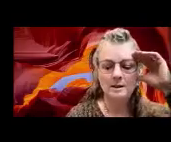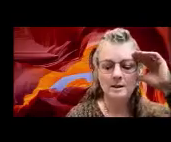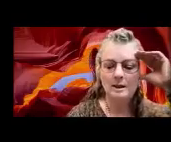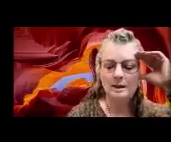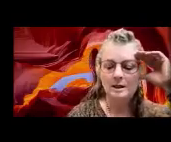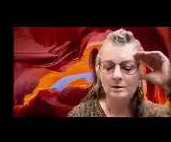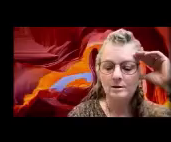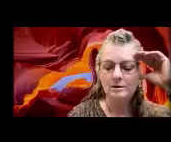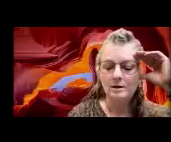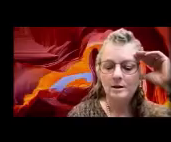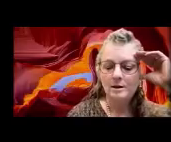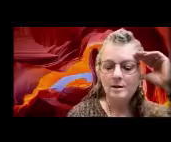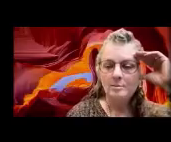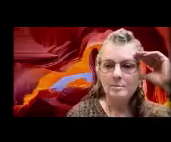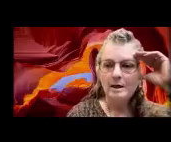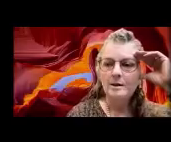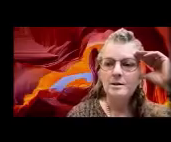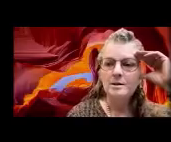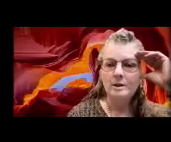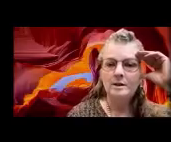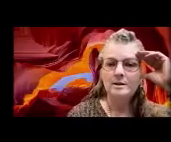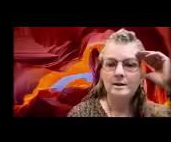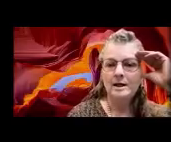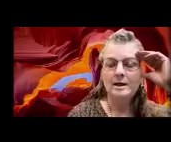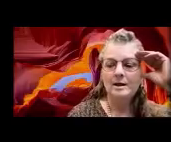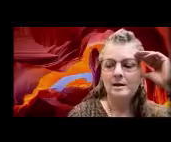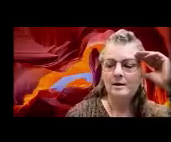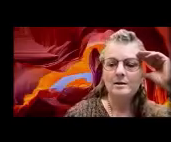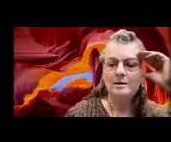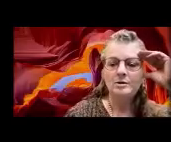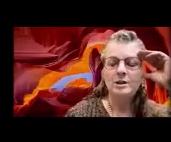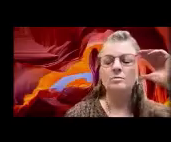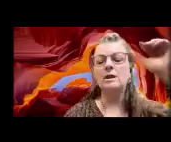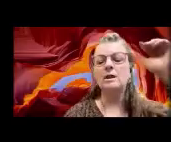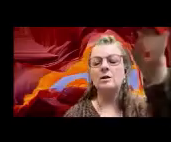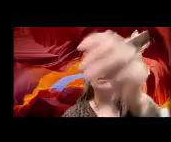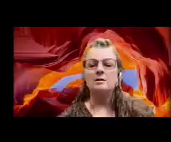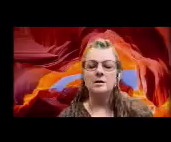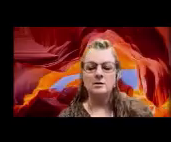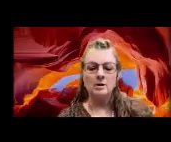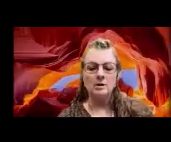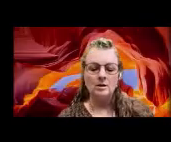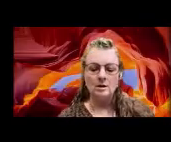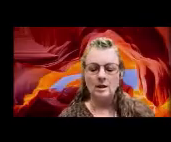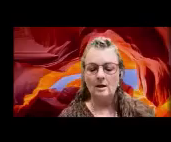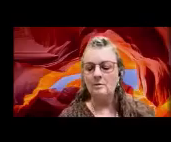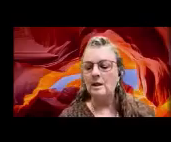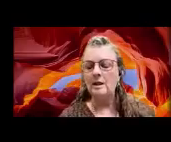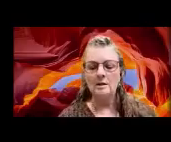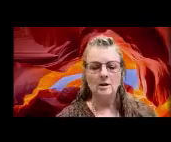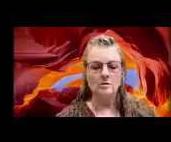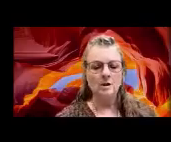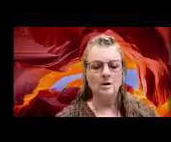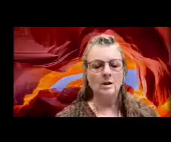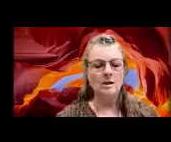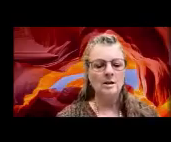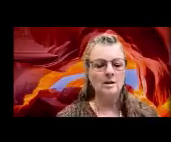to see and hear, parents will say, No, she's really good, she's really good at reading. She's really good at this.